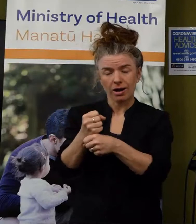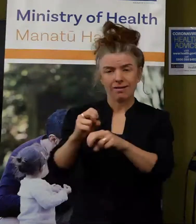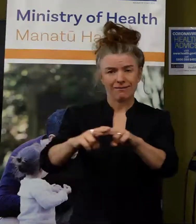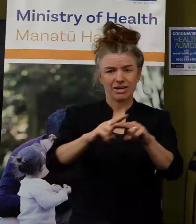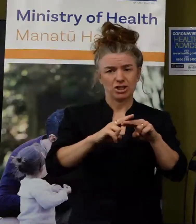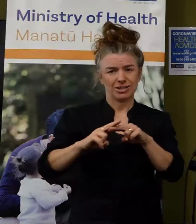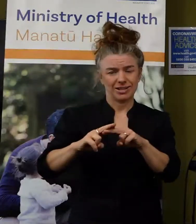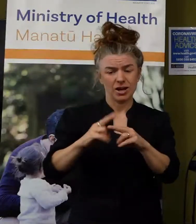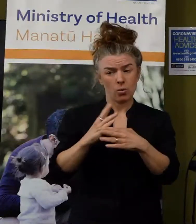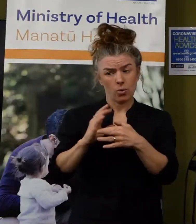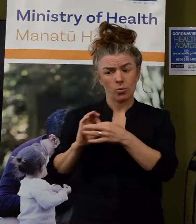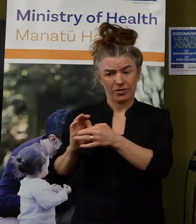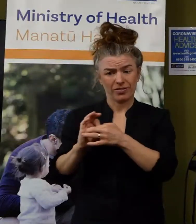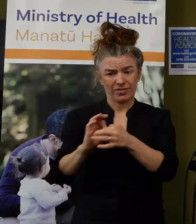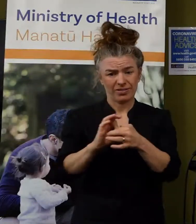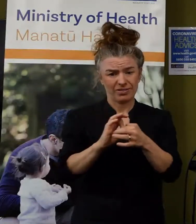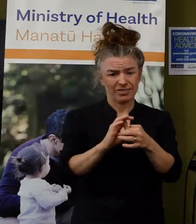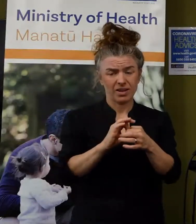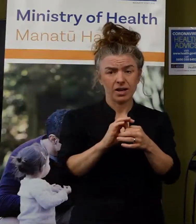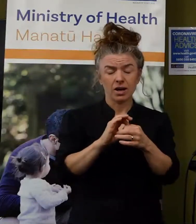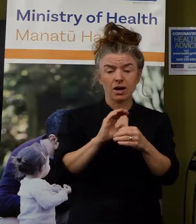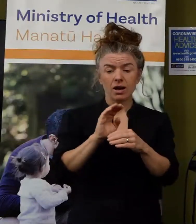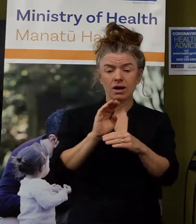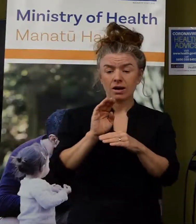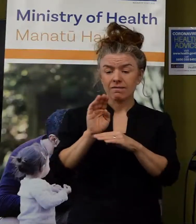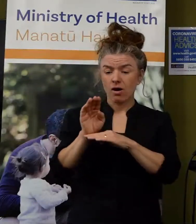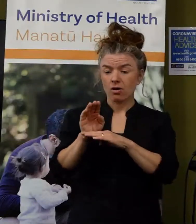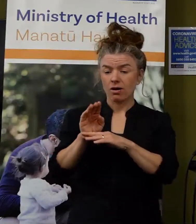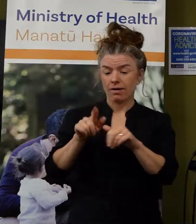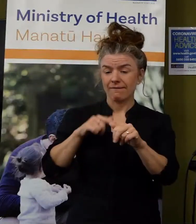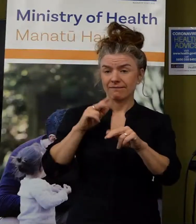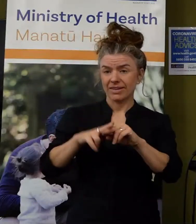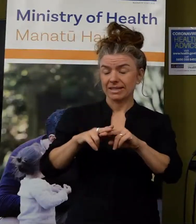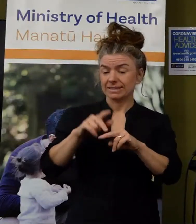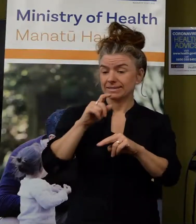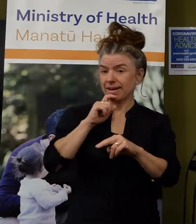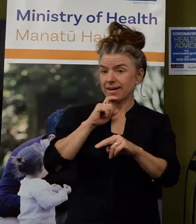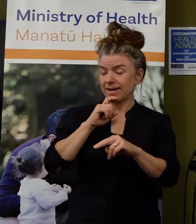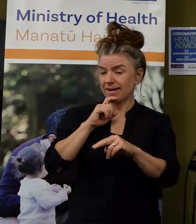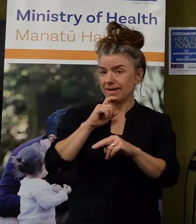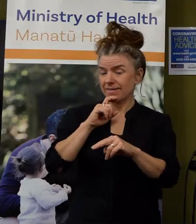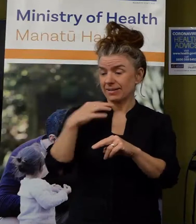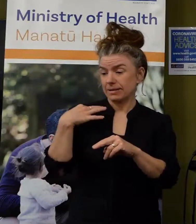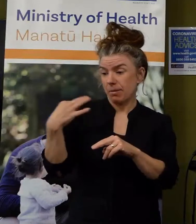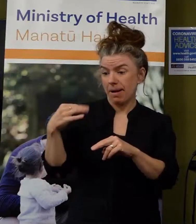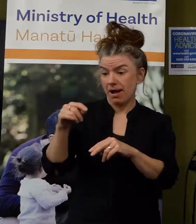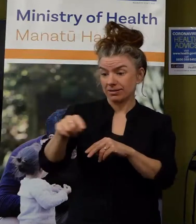And our missions-- our foreign affairs staff there are in very close contact with the governments and feeding